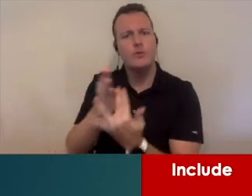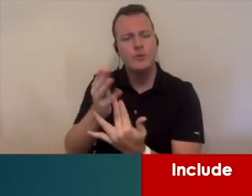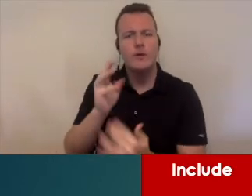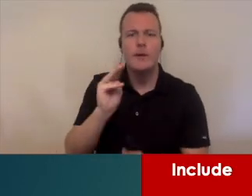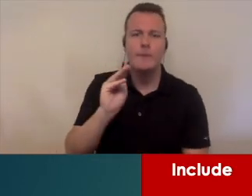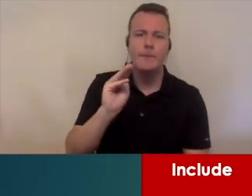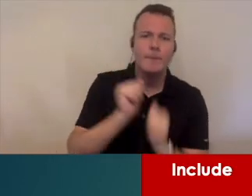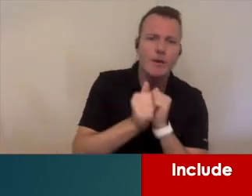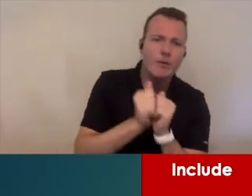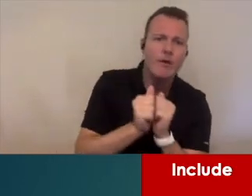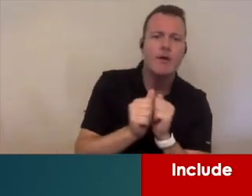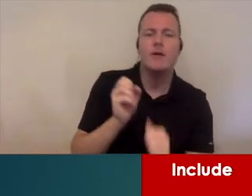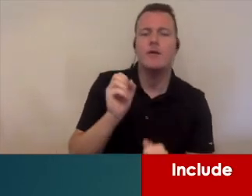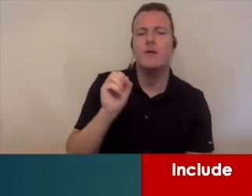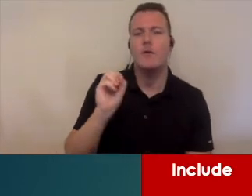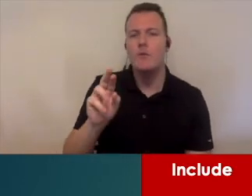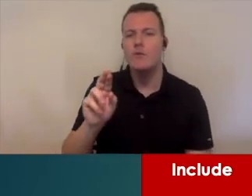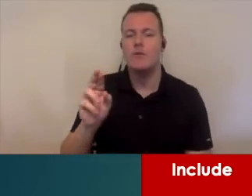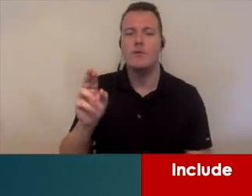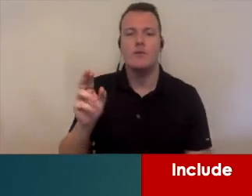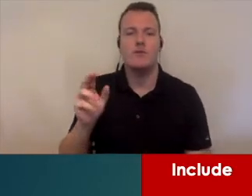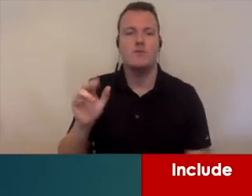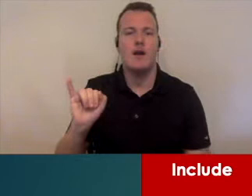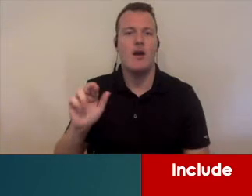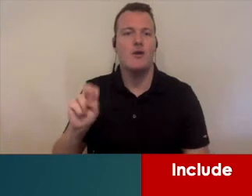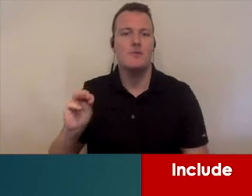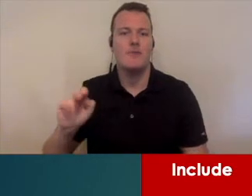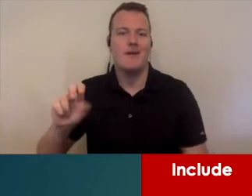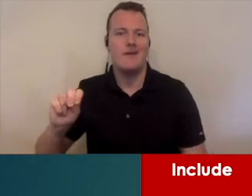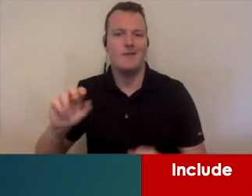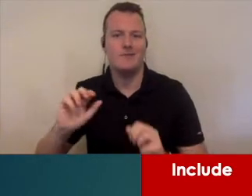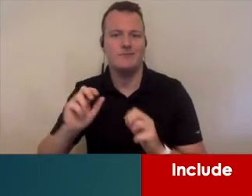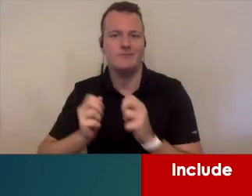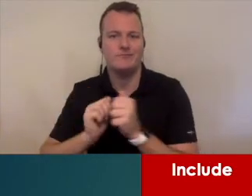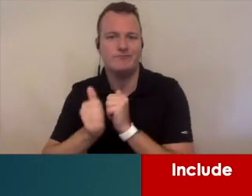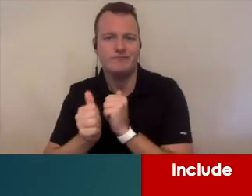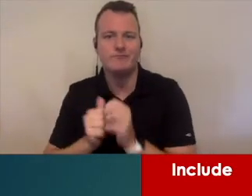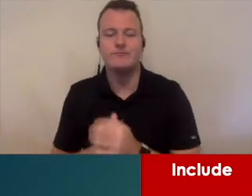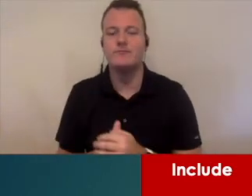those Iron Mans. So the CVs are a little bit easier, I think in my mind because